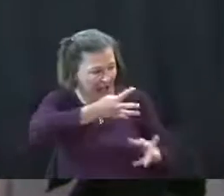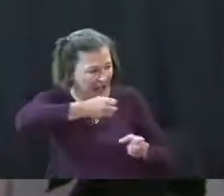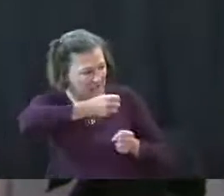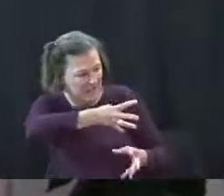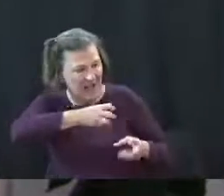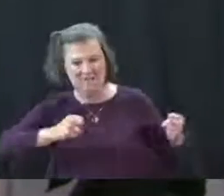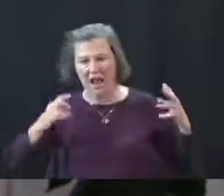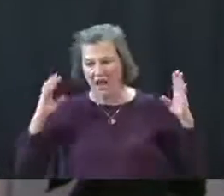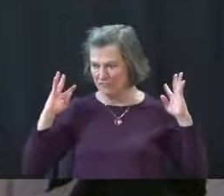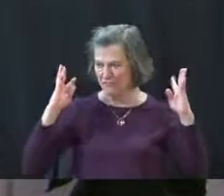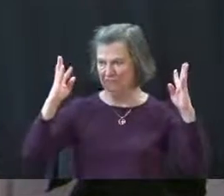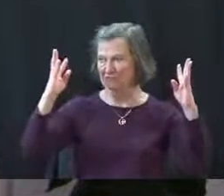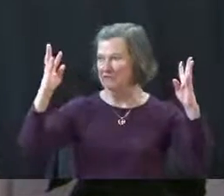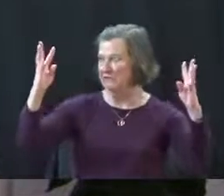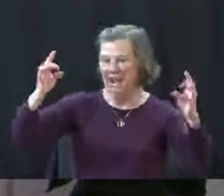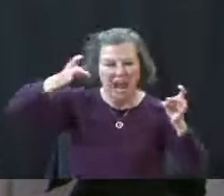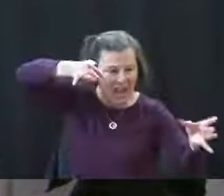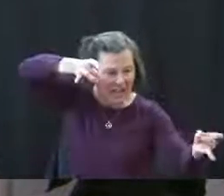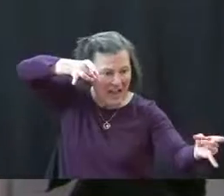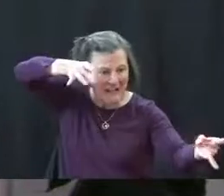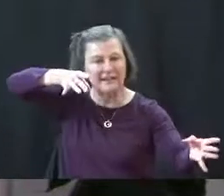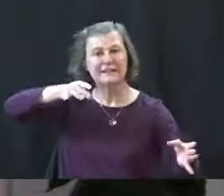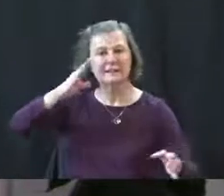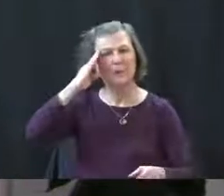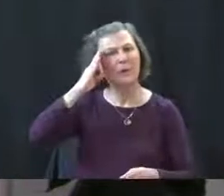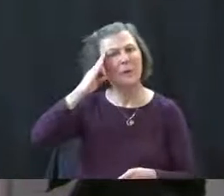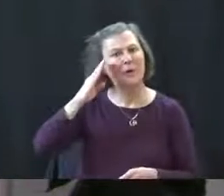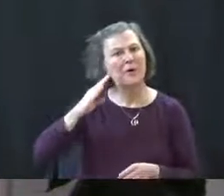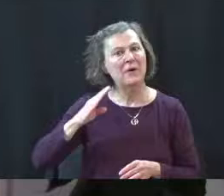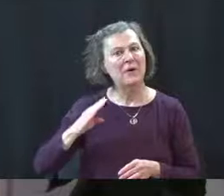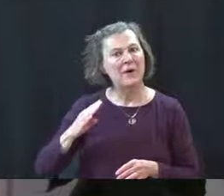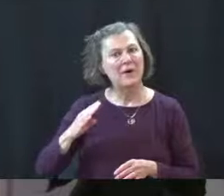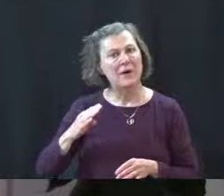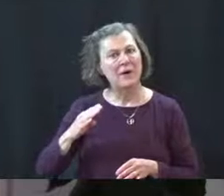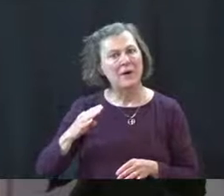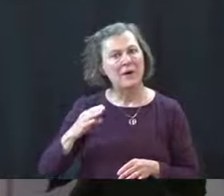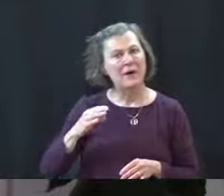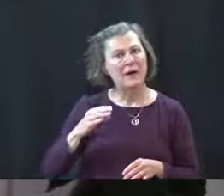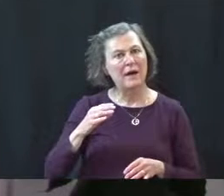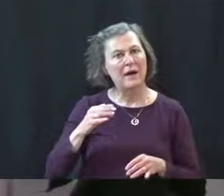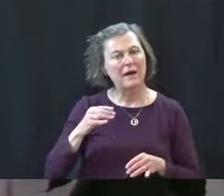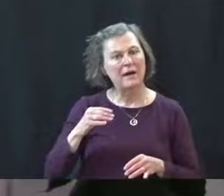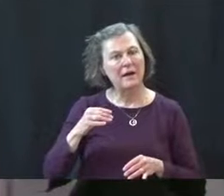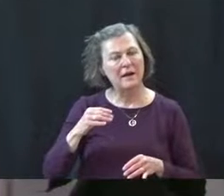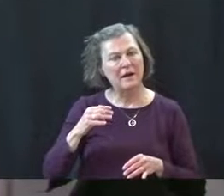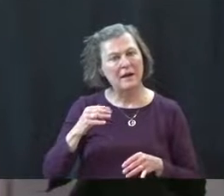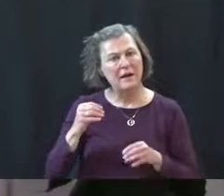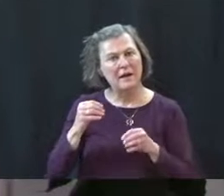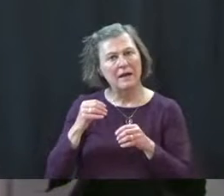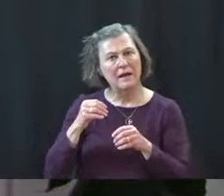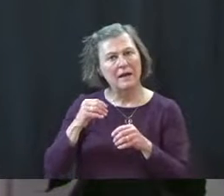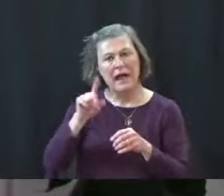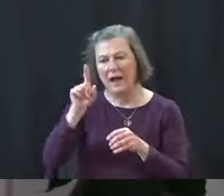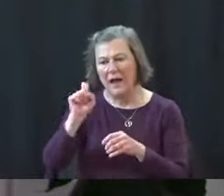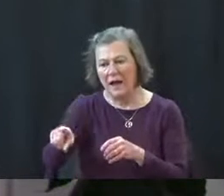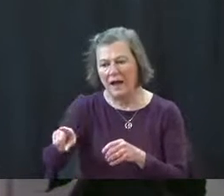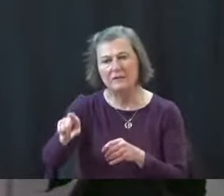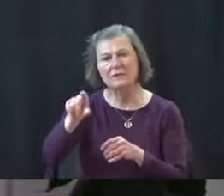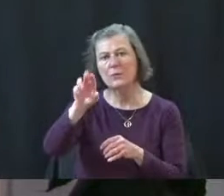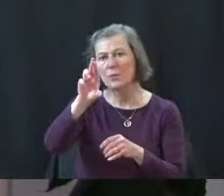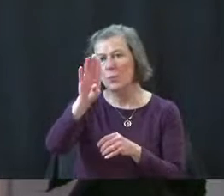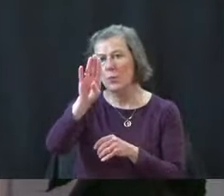I mean just hate, hate, hate and Cole asked Ruby how she felt about this, about these